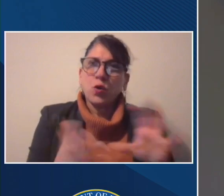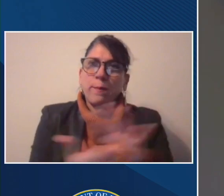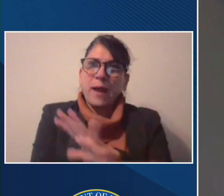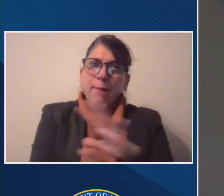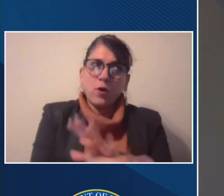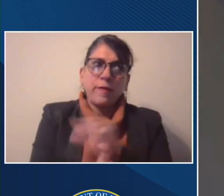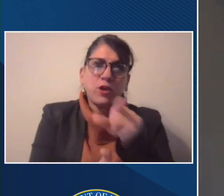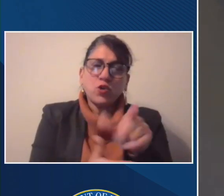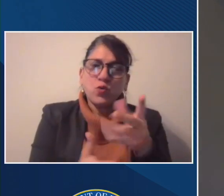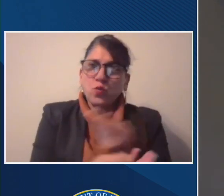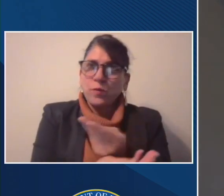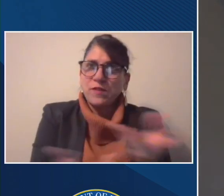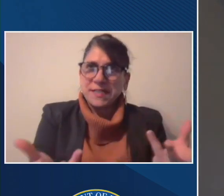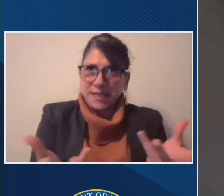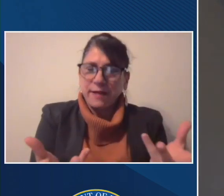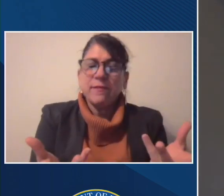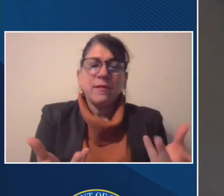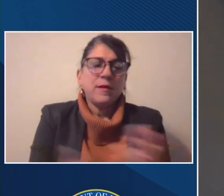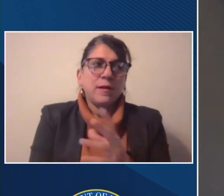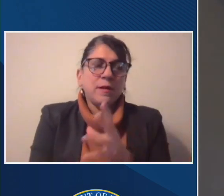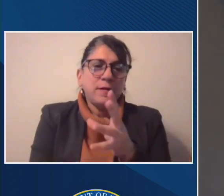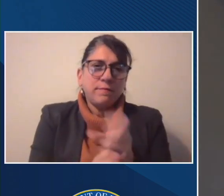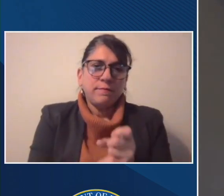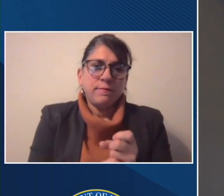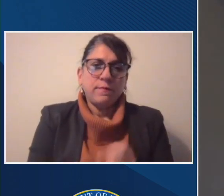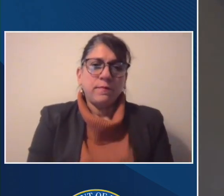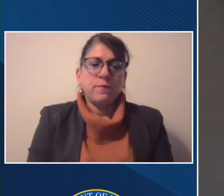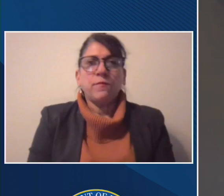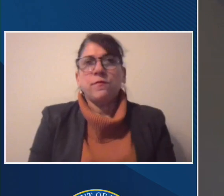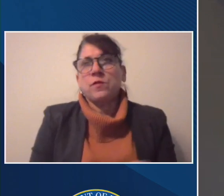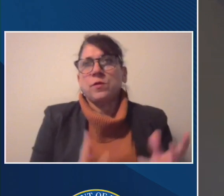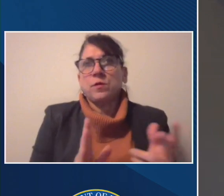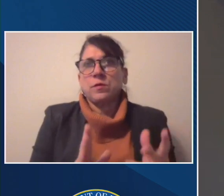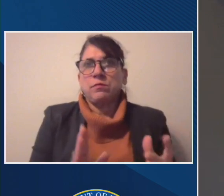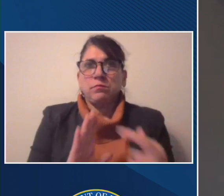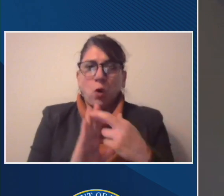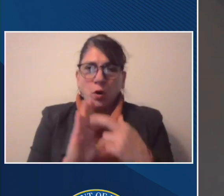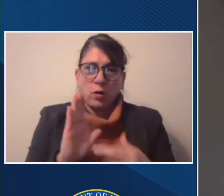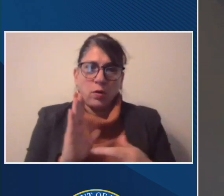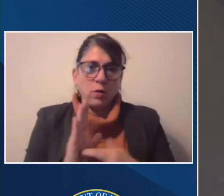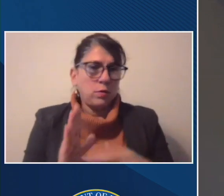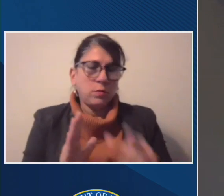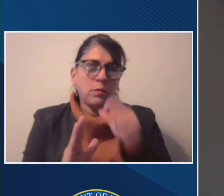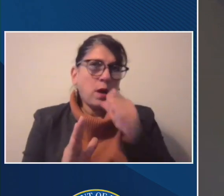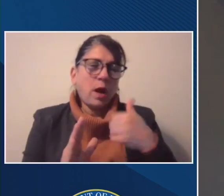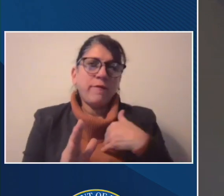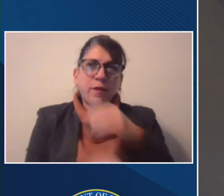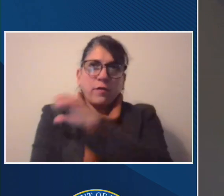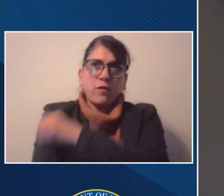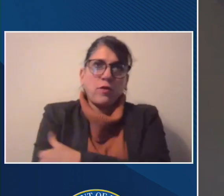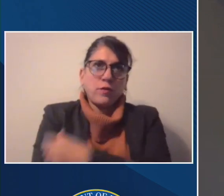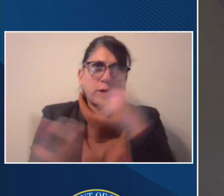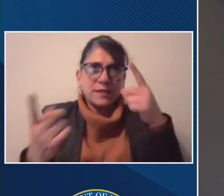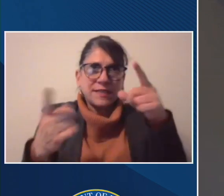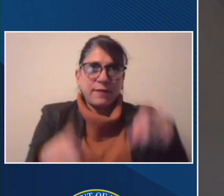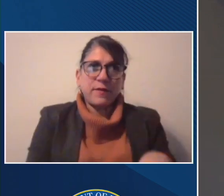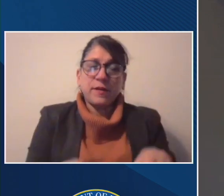Per protocols, the subcommittee does not have authority to reach consensus with the Department as a stand-alone committee.